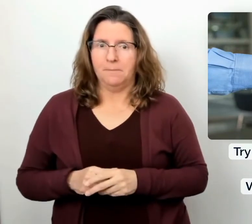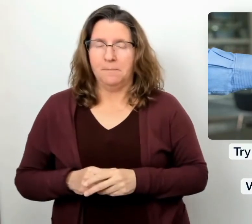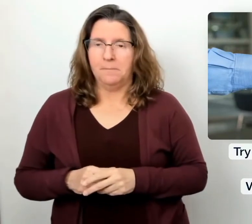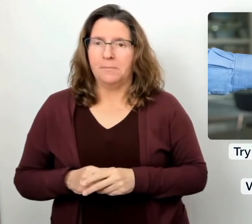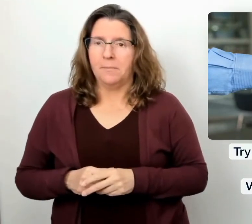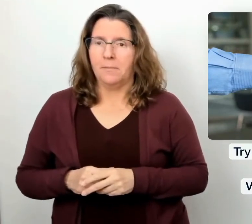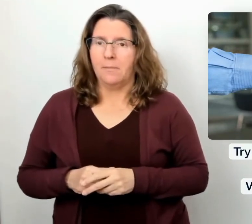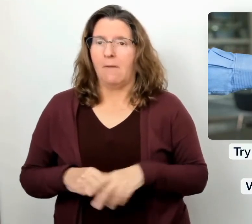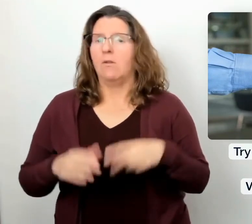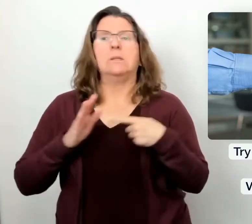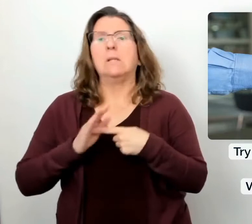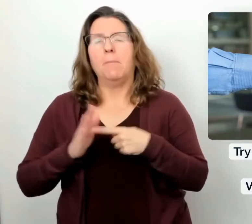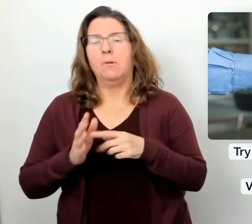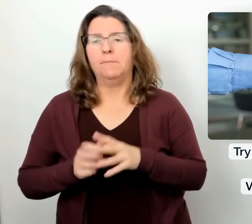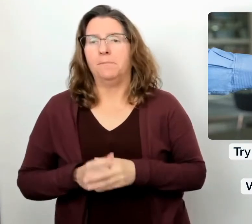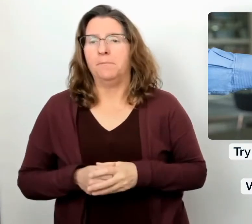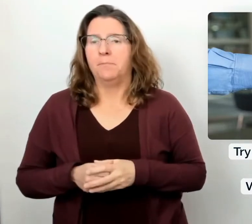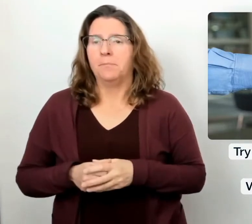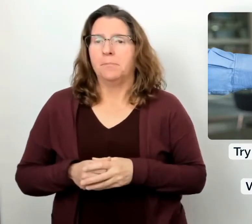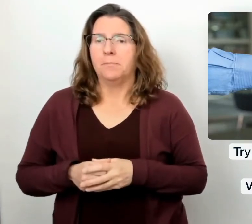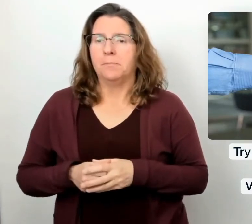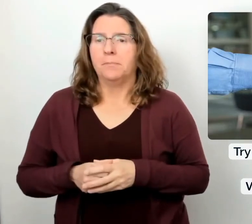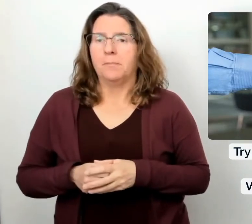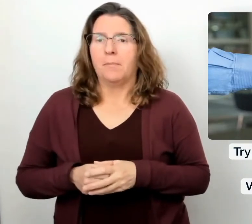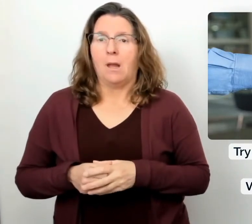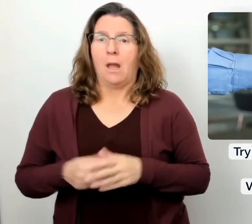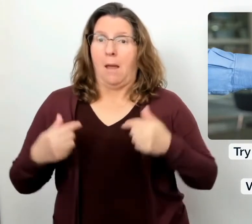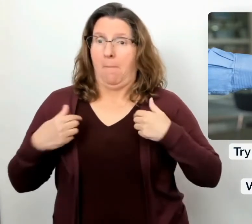inclusive education follower down the rabbit hole of religious fervor.